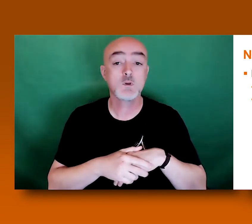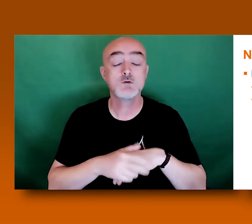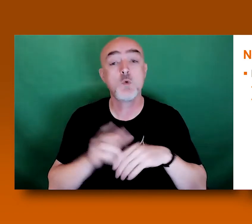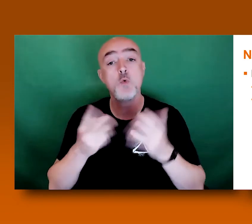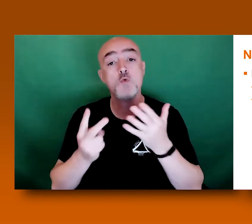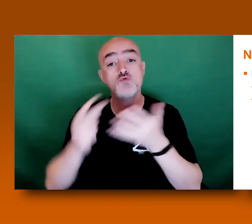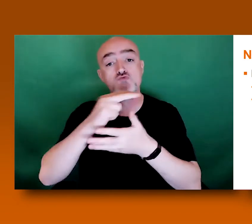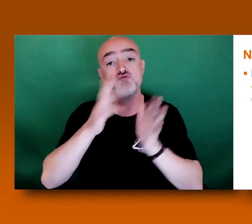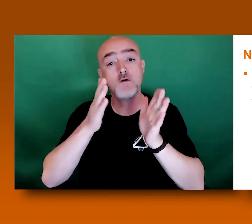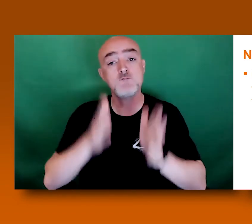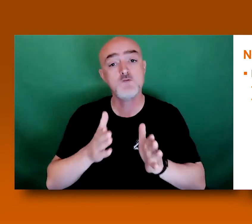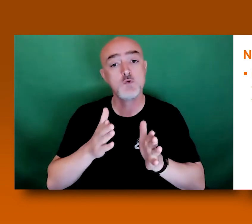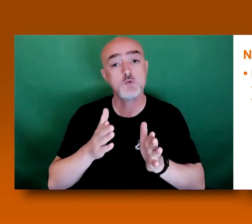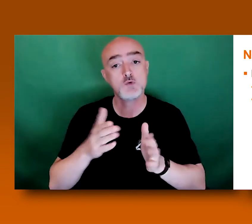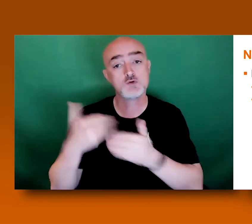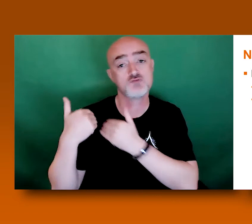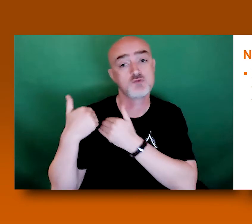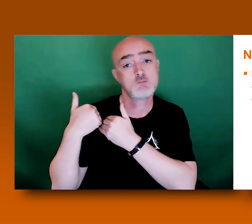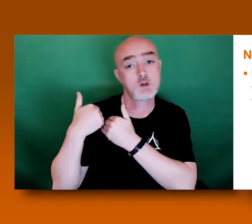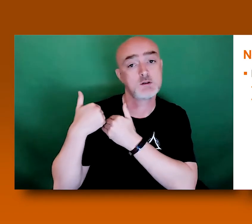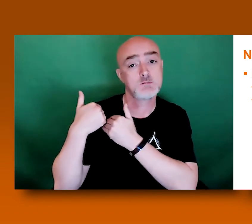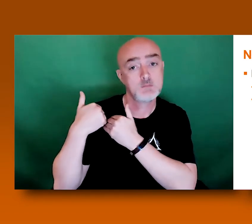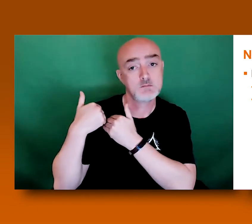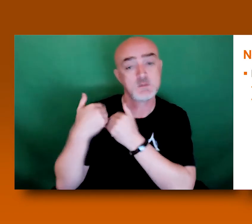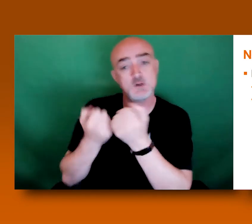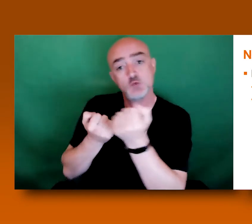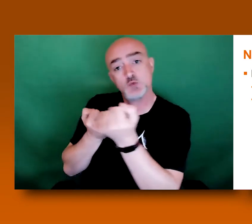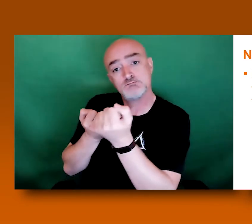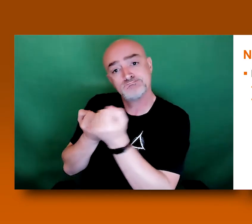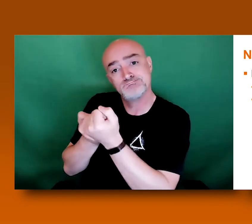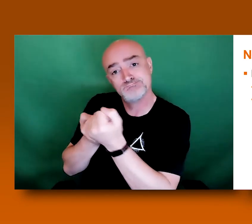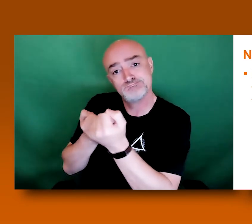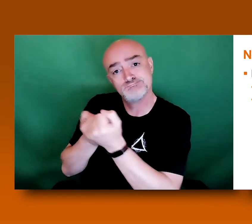And the reviewers are responsible to provide